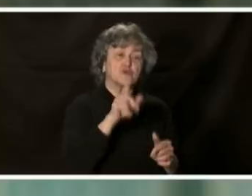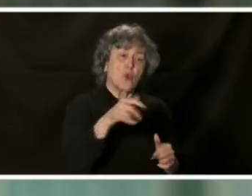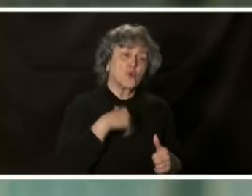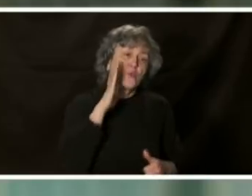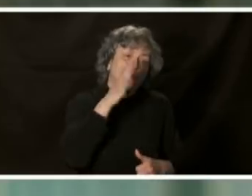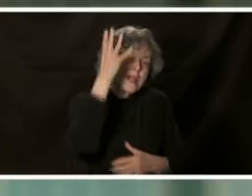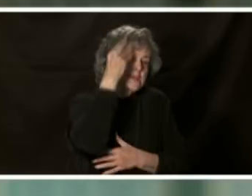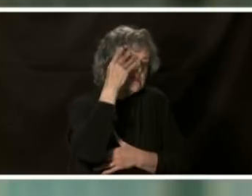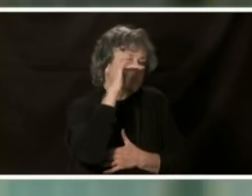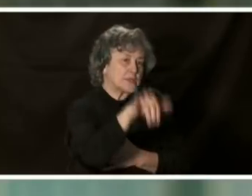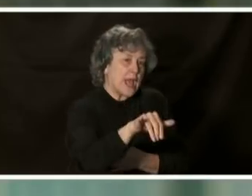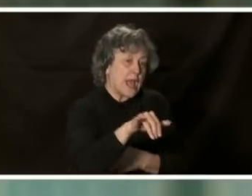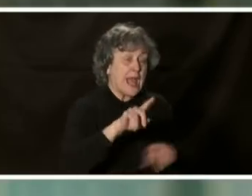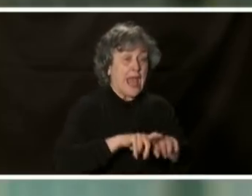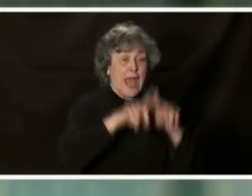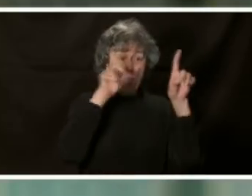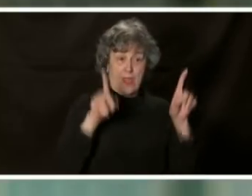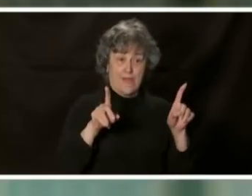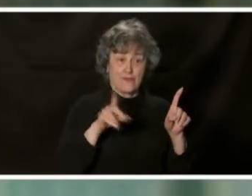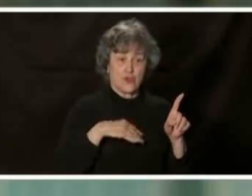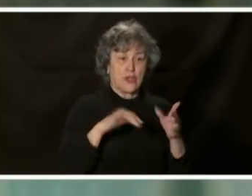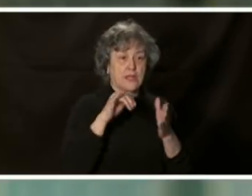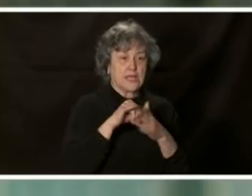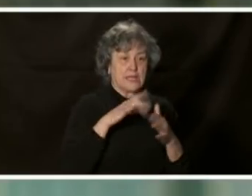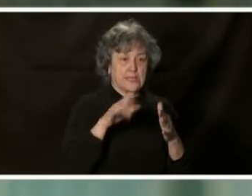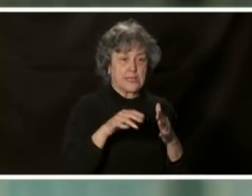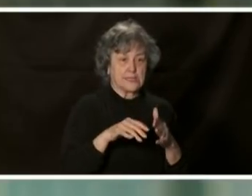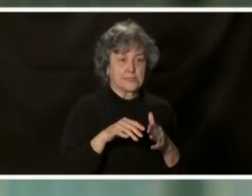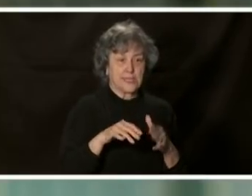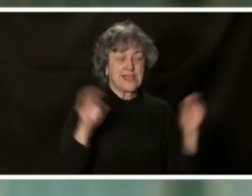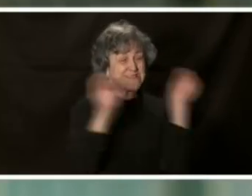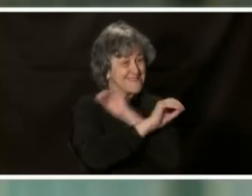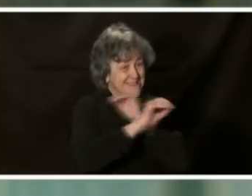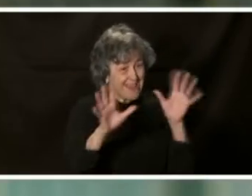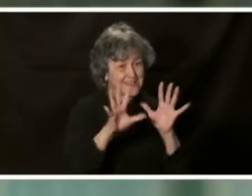HOWEVER, NOTHING CAN TAKE THIS MOMENT AWAY FROM YOU.